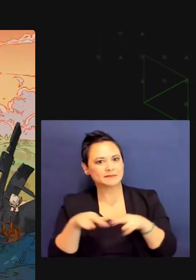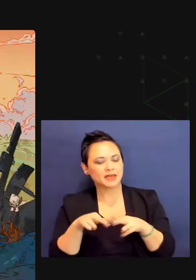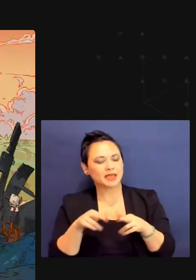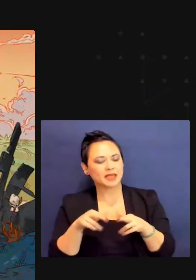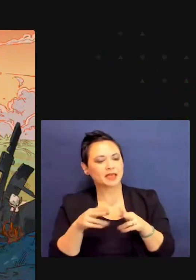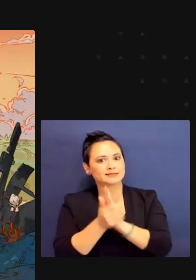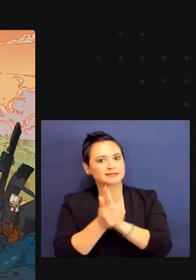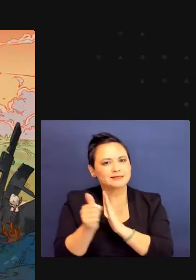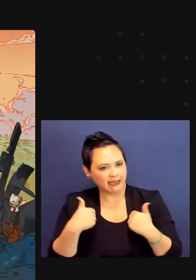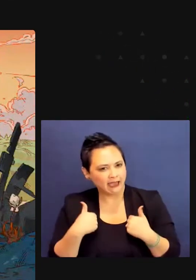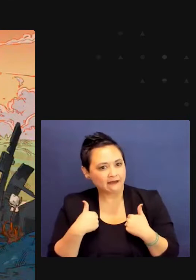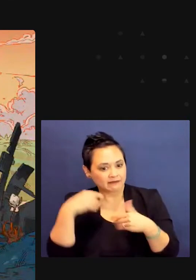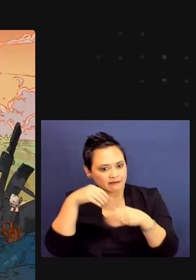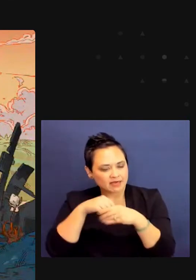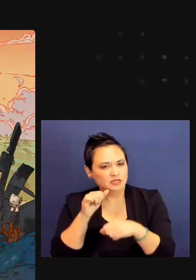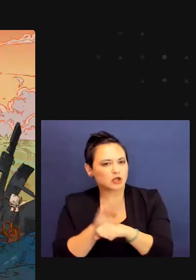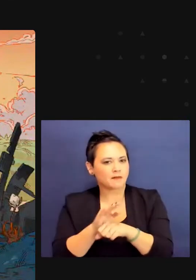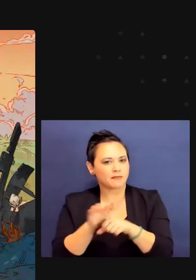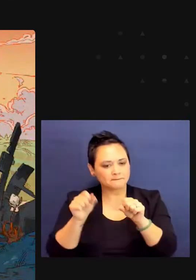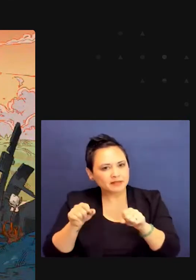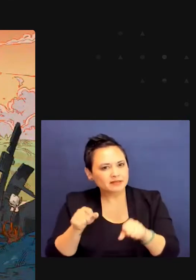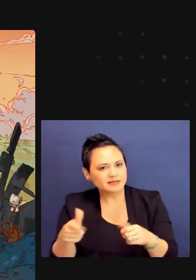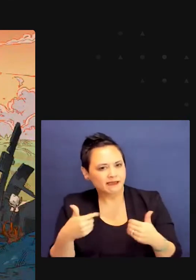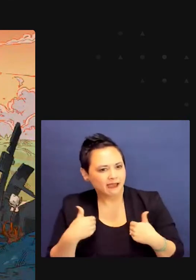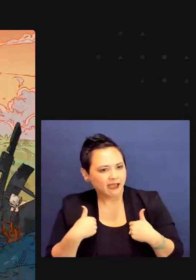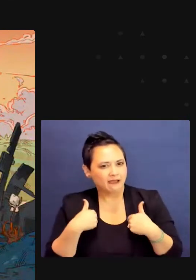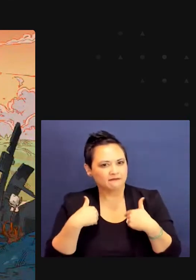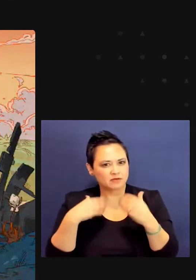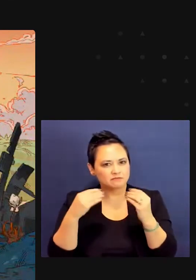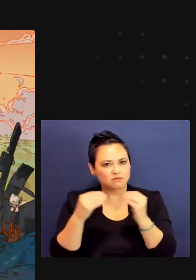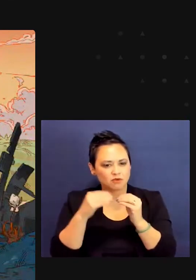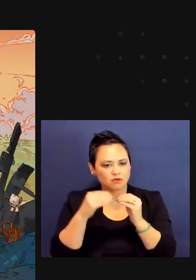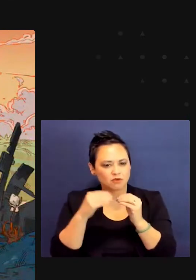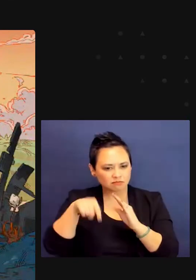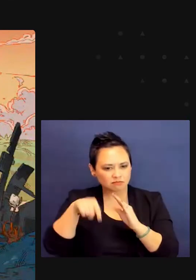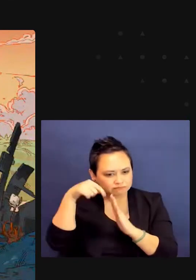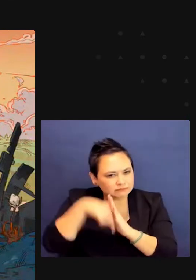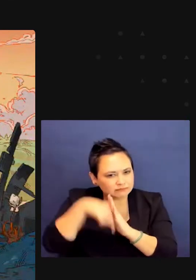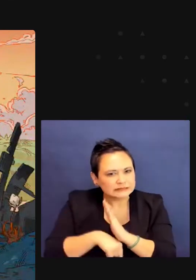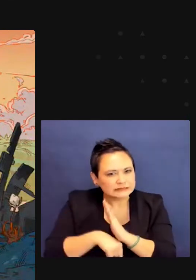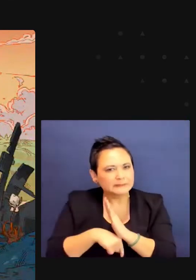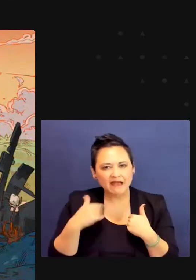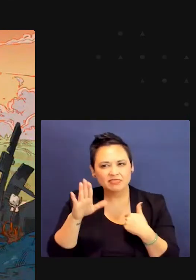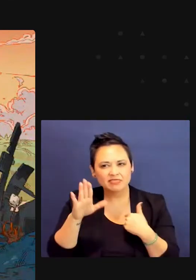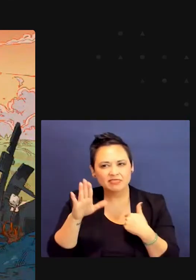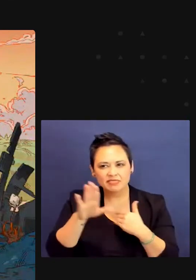What background do they have that we don't have on our team?" The other thing that was a big barrier in the past